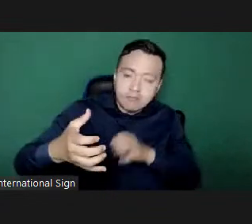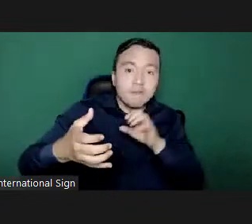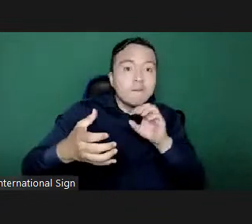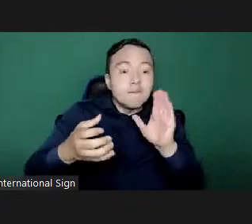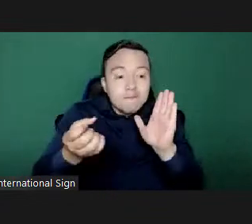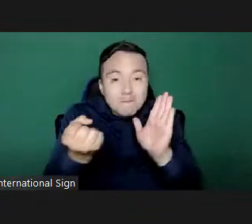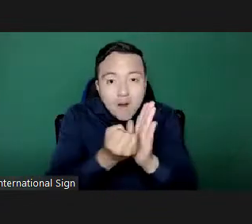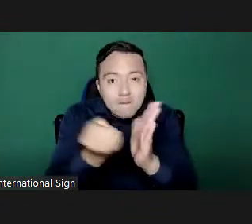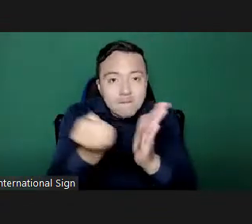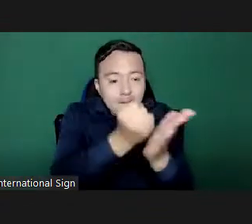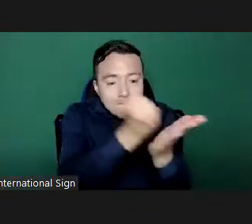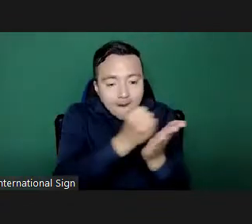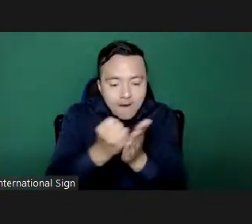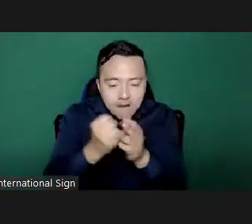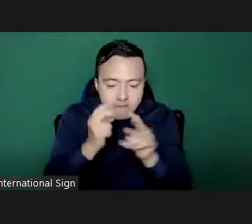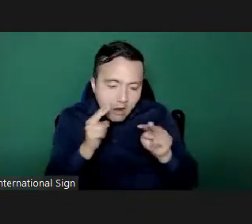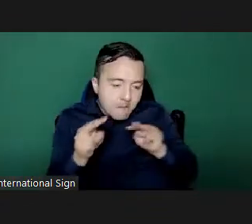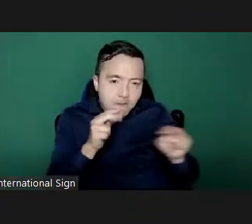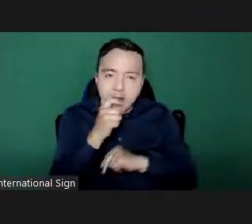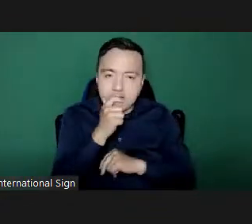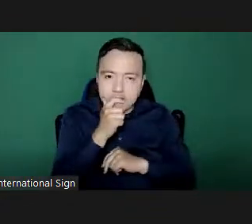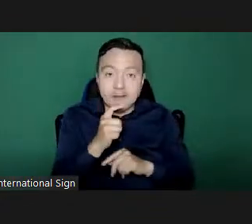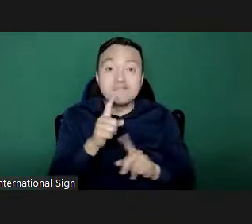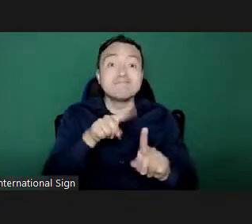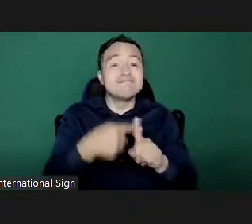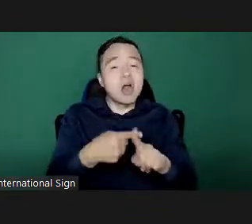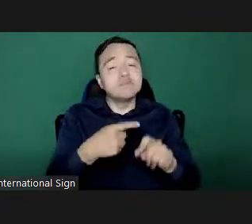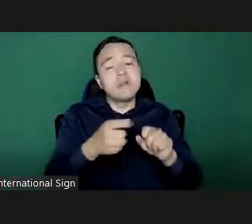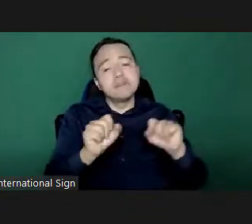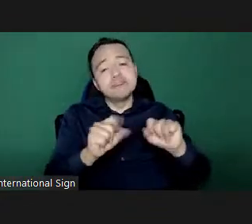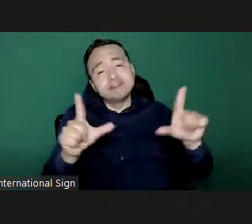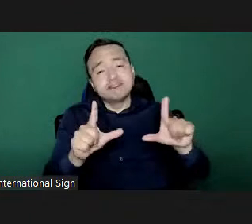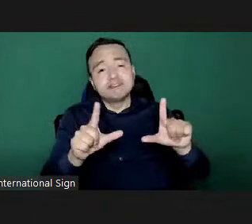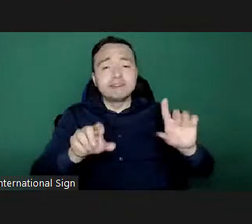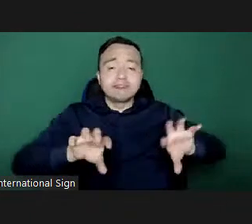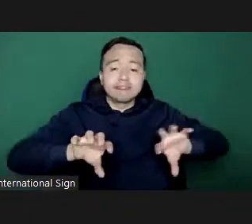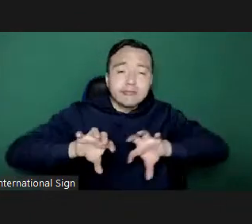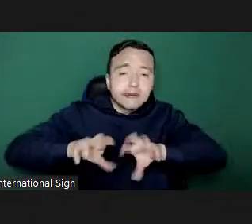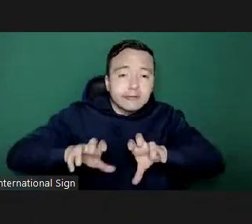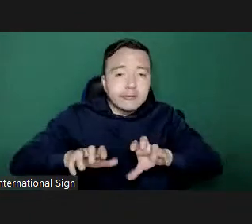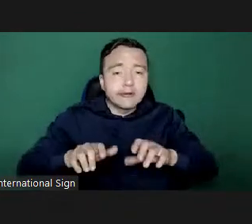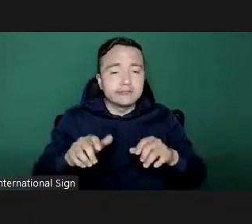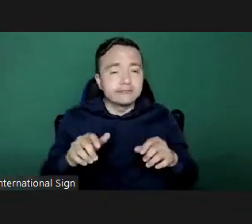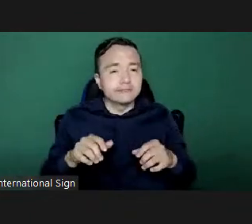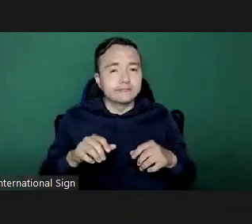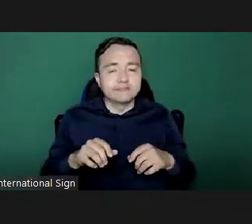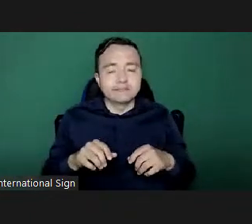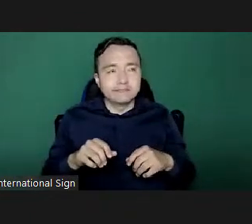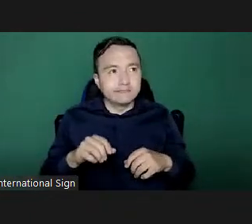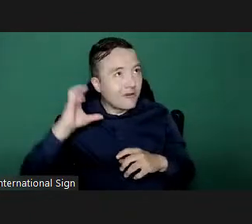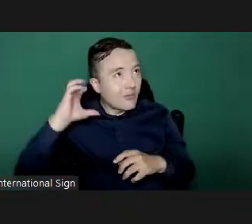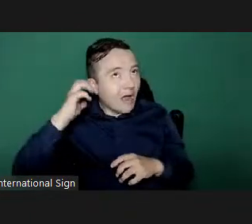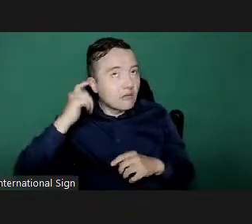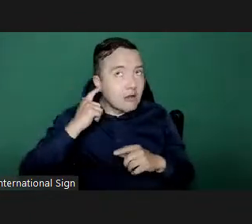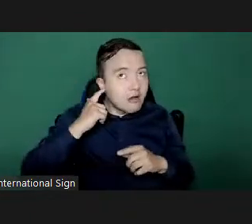Comprehensive tobacco legislation will come, as well as harmful use of alcohol policy, and hopefully therefore